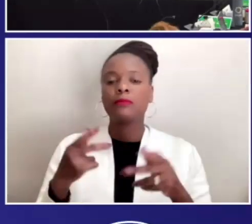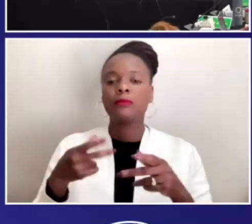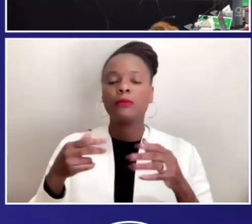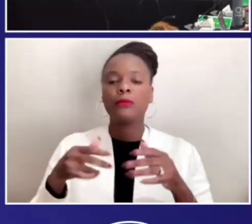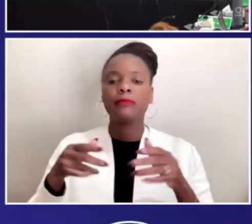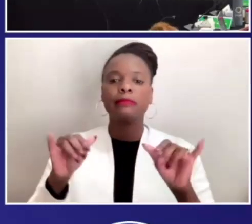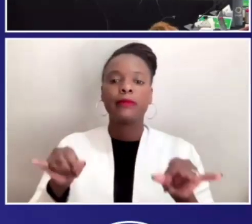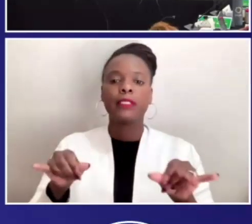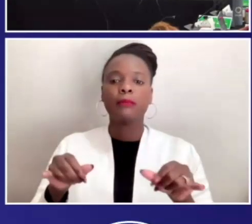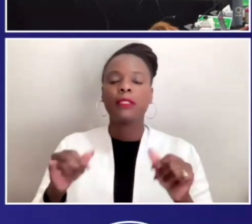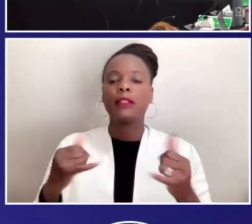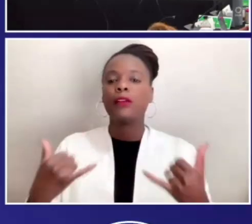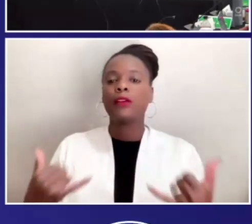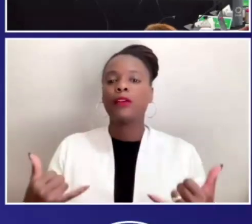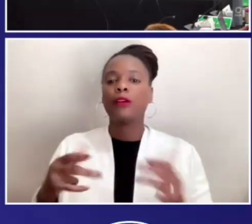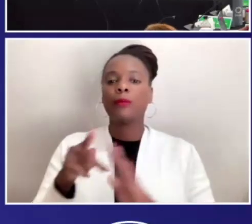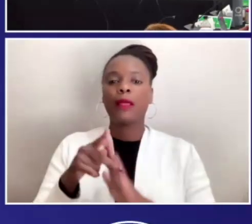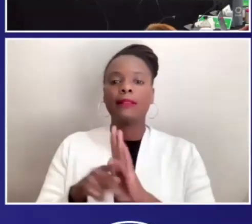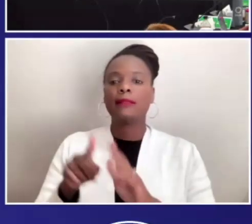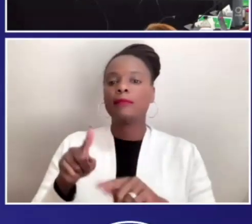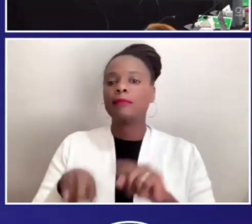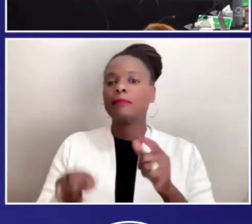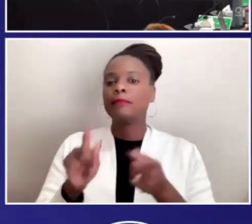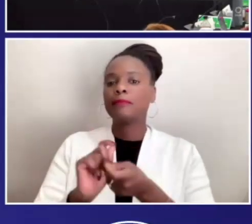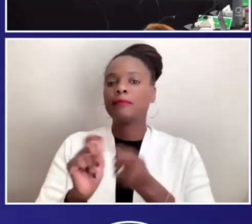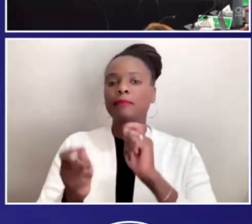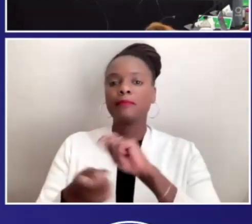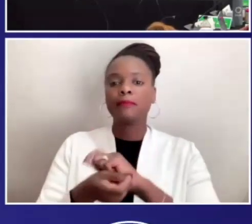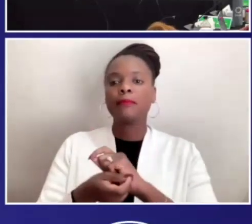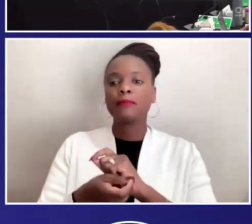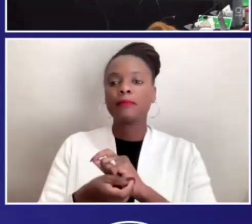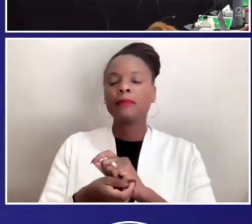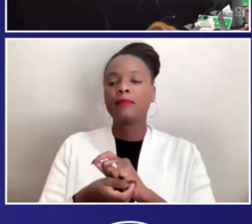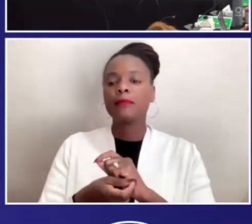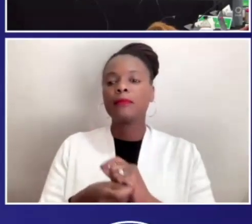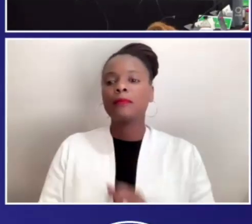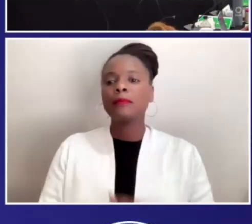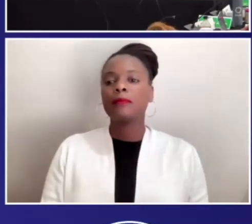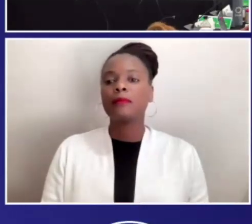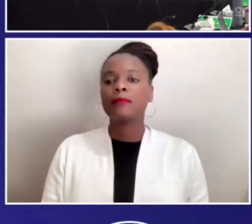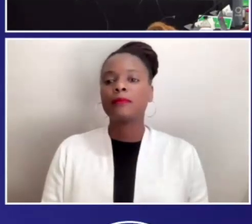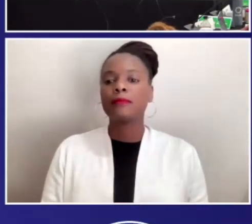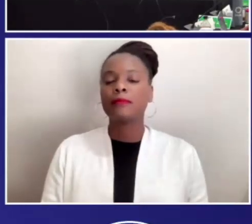not changing it. So you have to make a requisite number of payments under a rehab